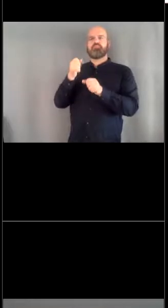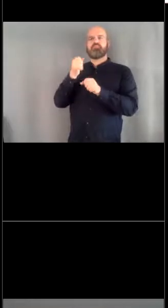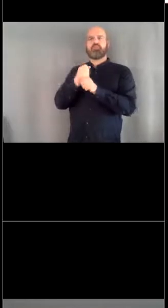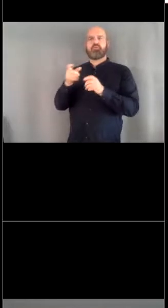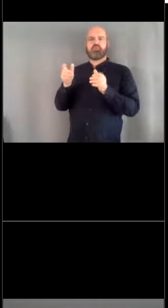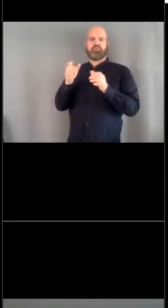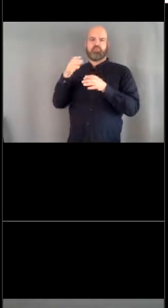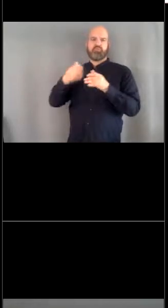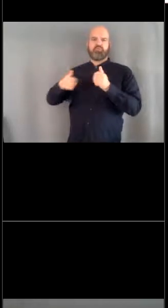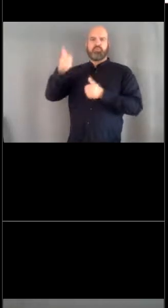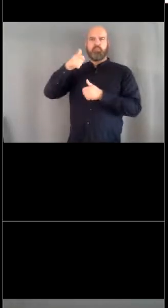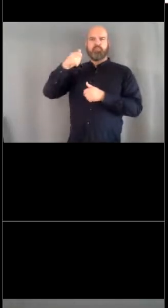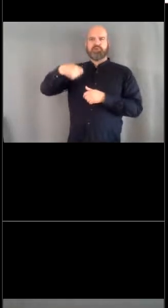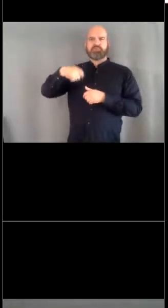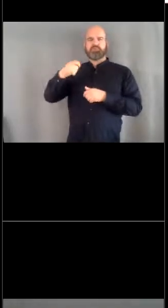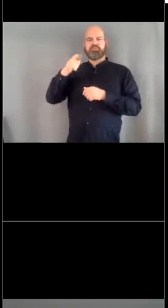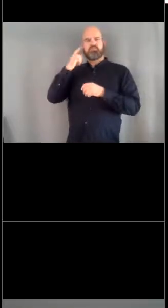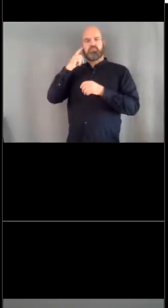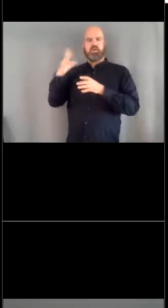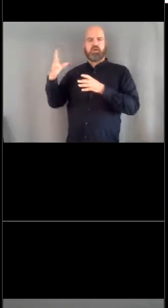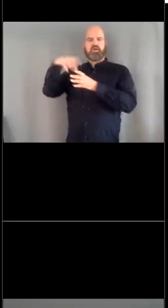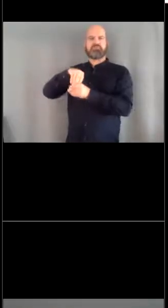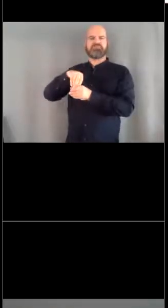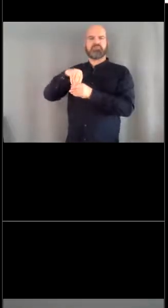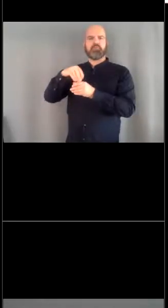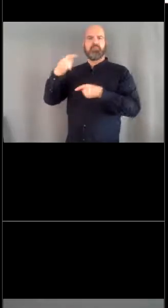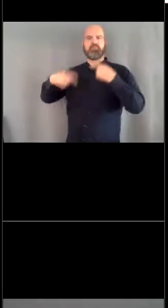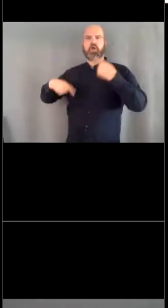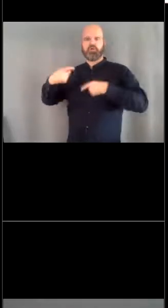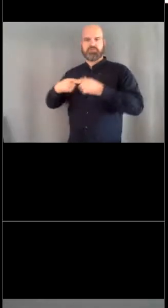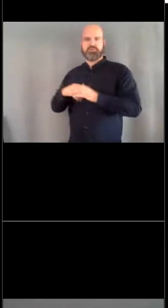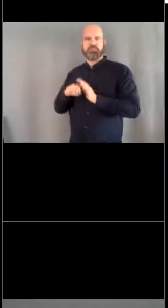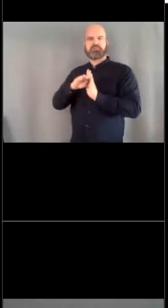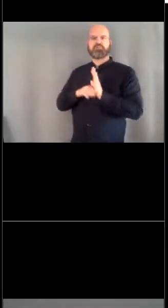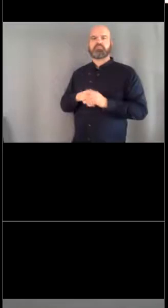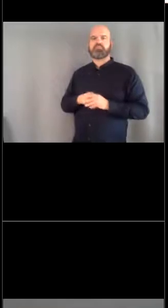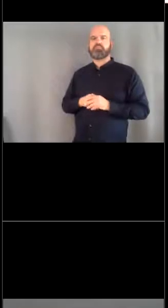and formerly a senior economist at the World Bank.